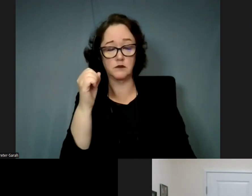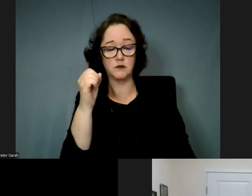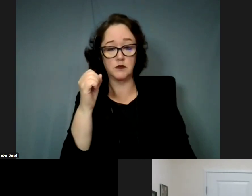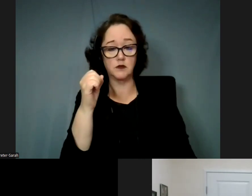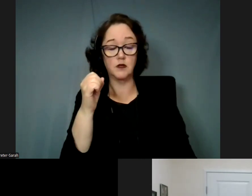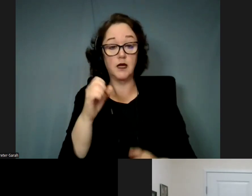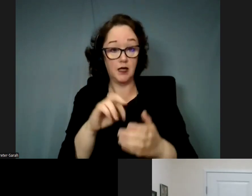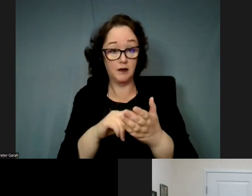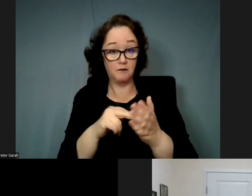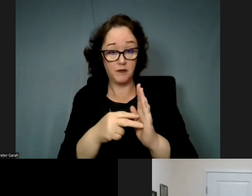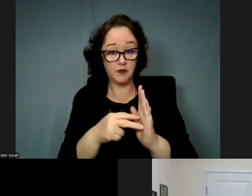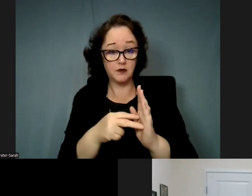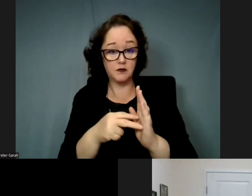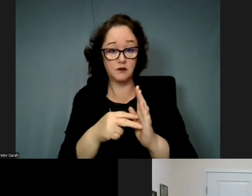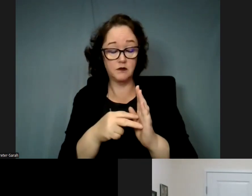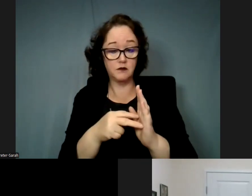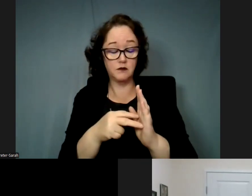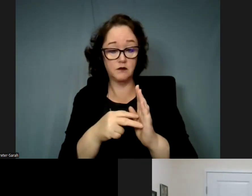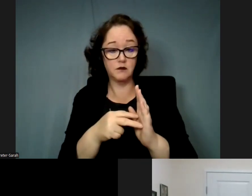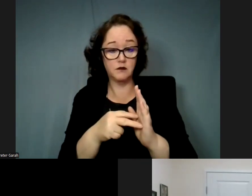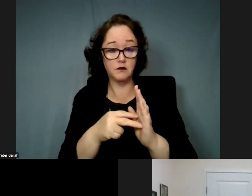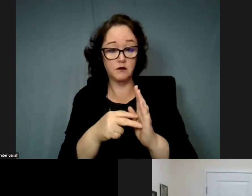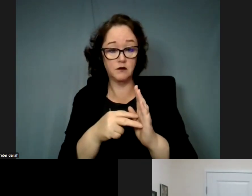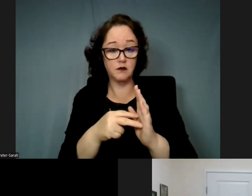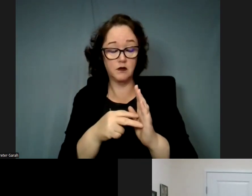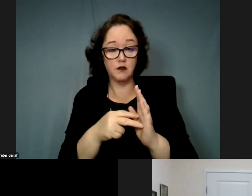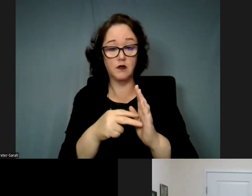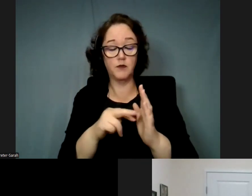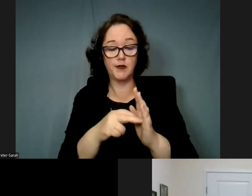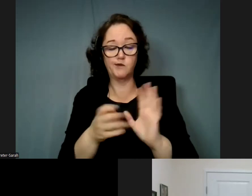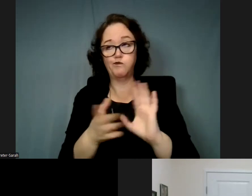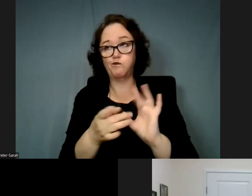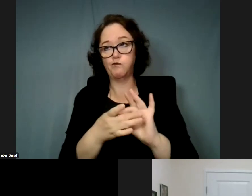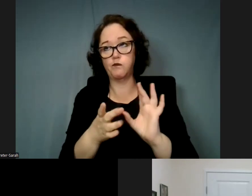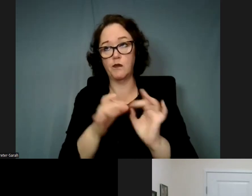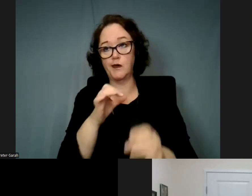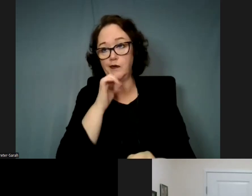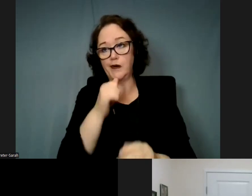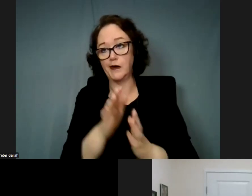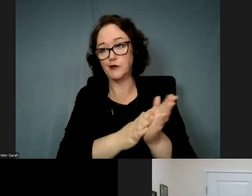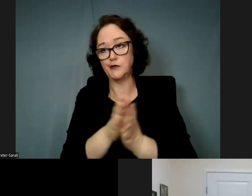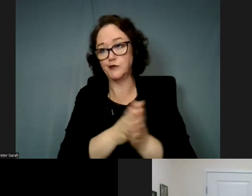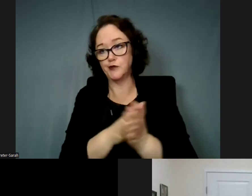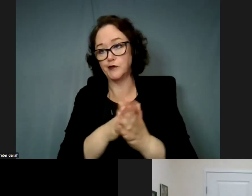in what I'm talking about. It's more that my CP makes it hard